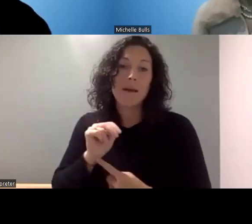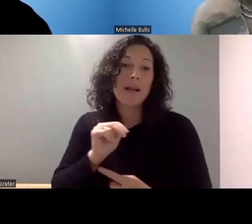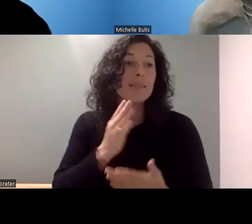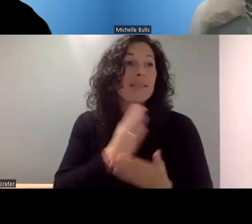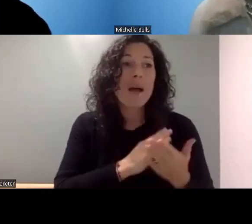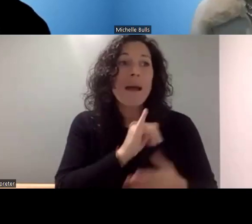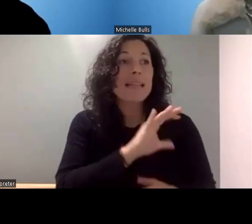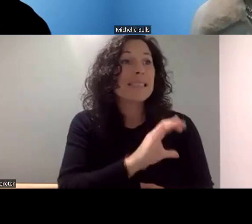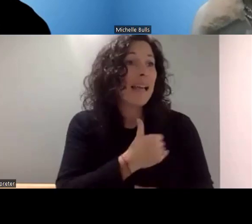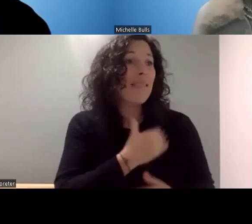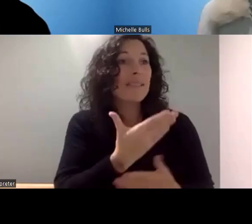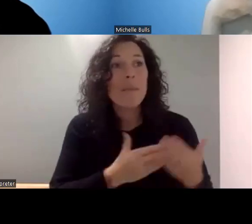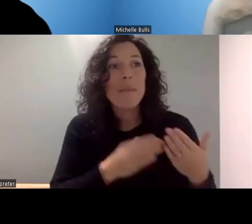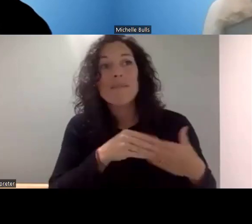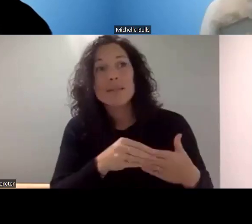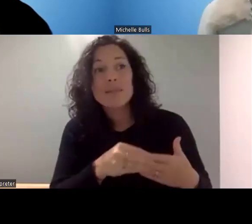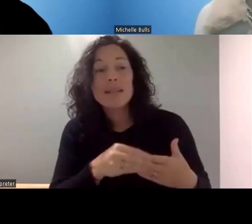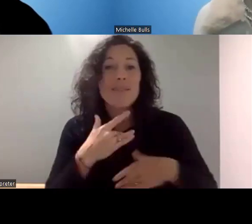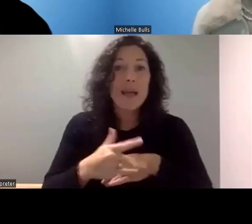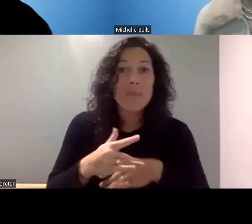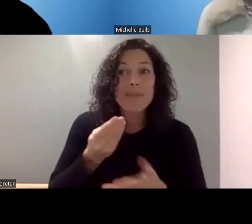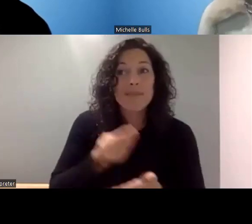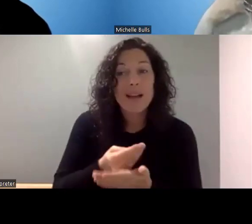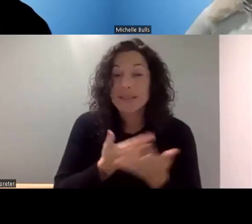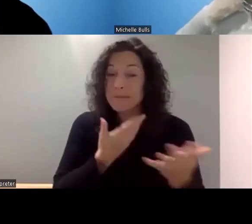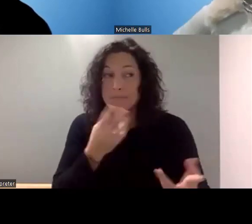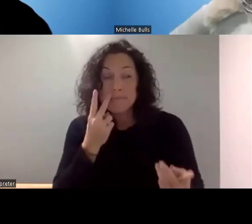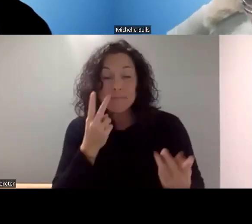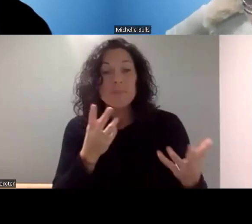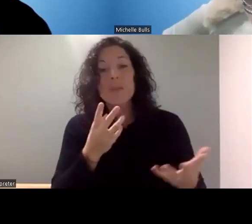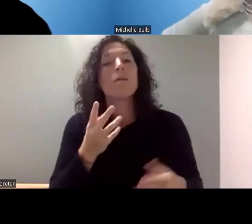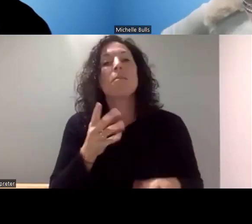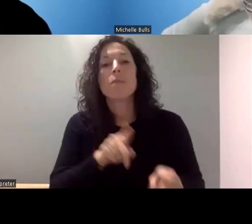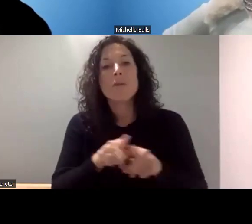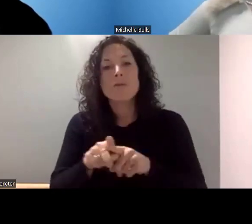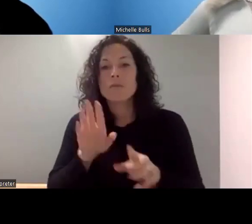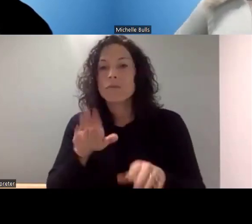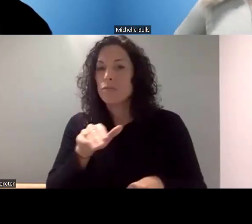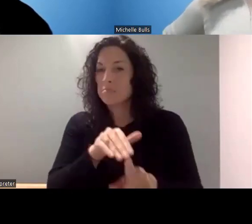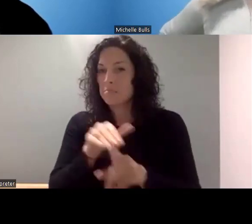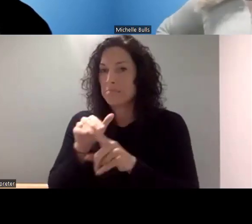or more availability of funds, and then just a reminder that when you're pulling those funds out,